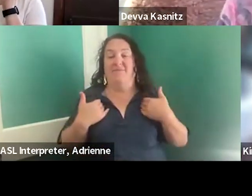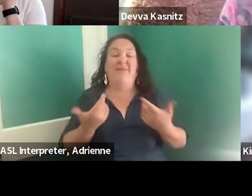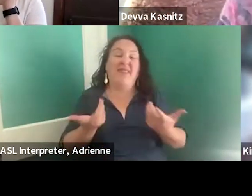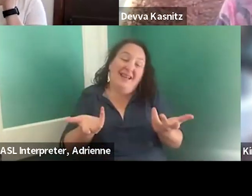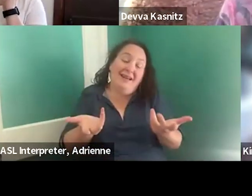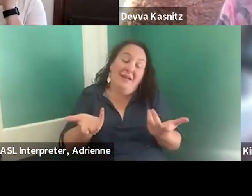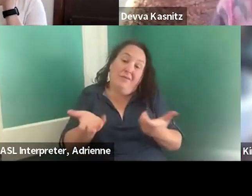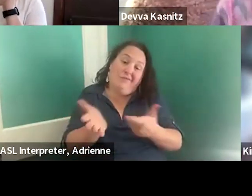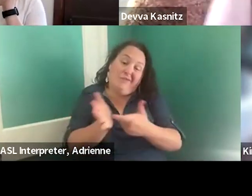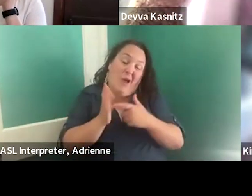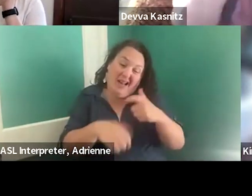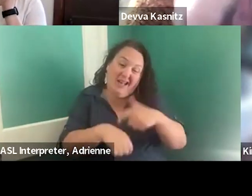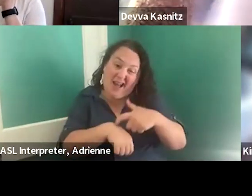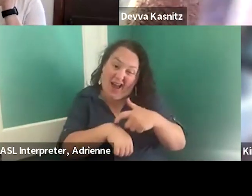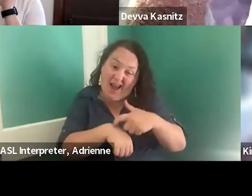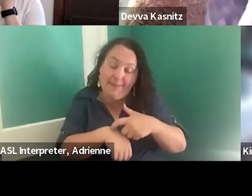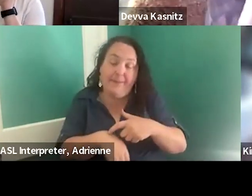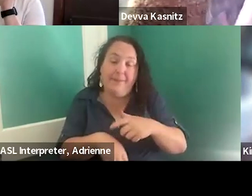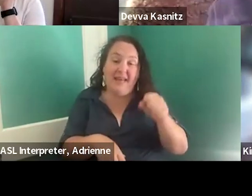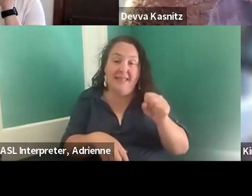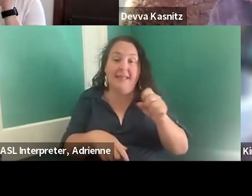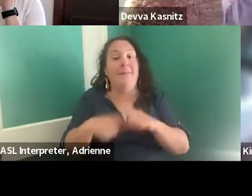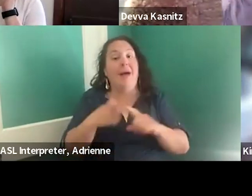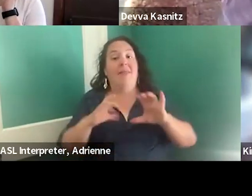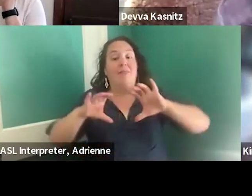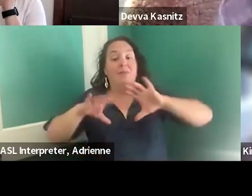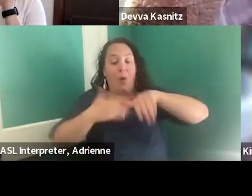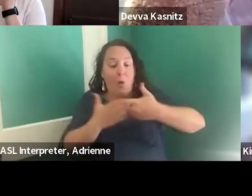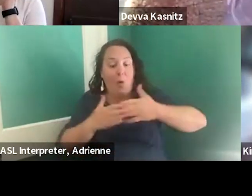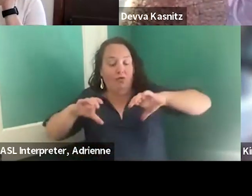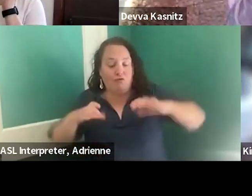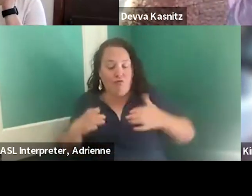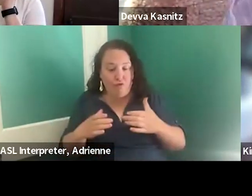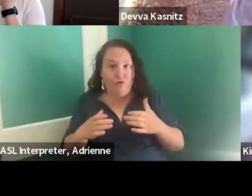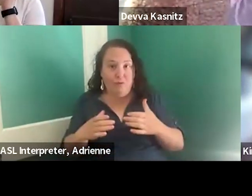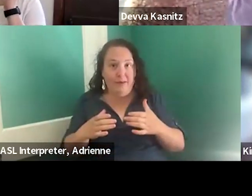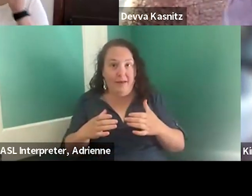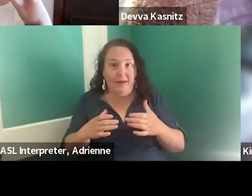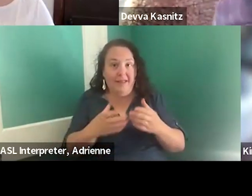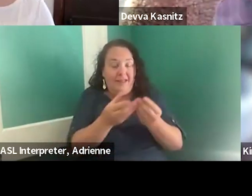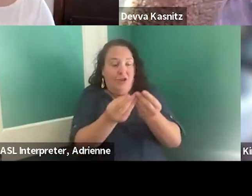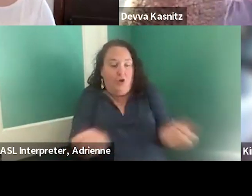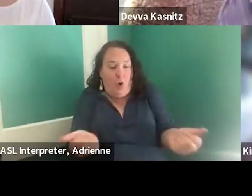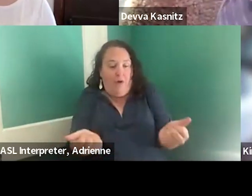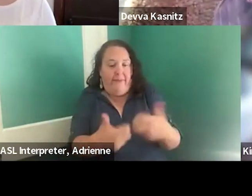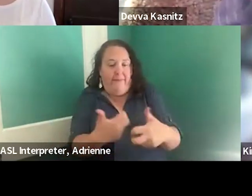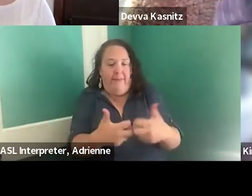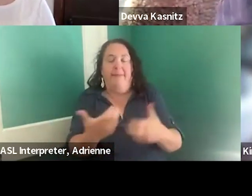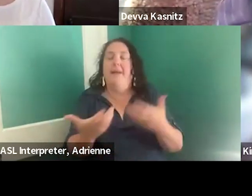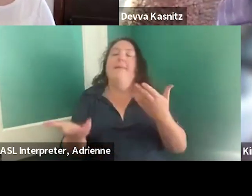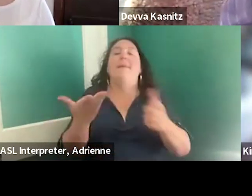What's interesting about this is group hack, it was not a solution that was the immediate right solution.